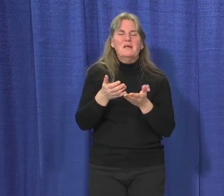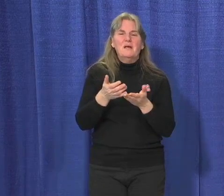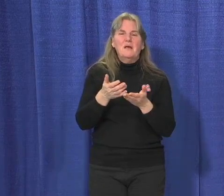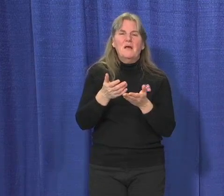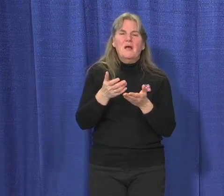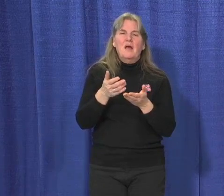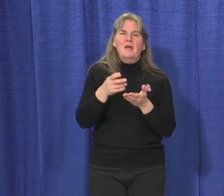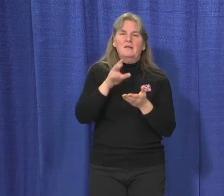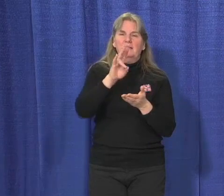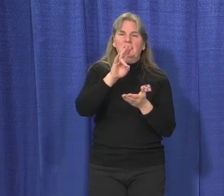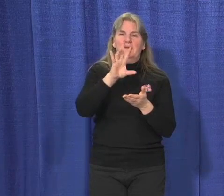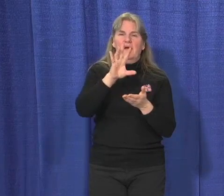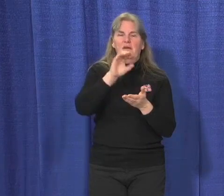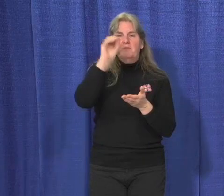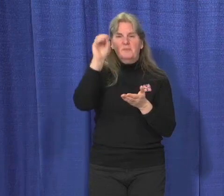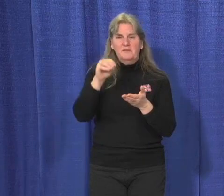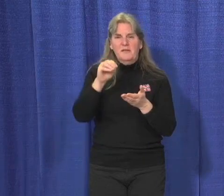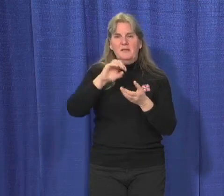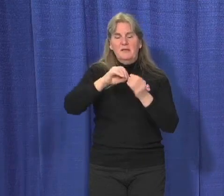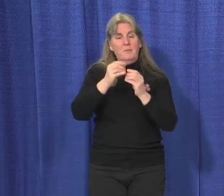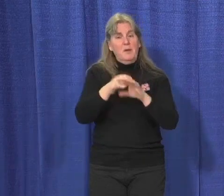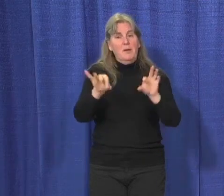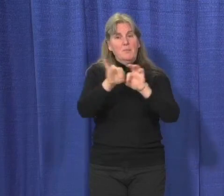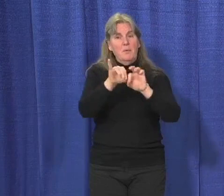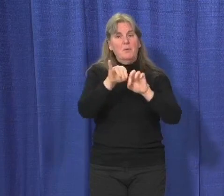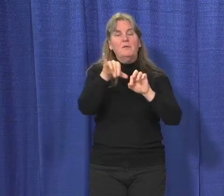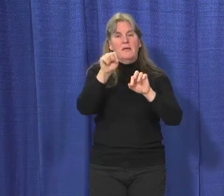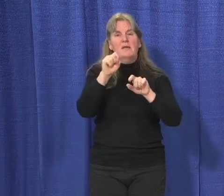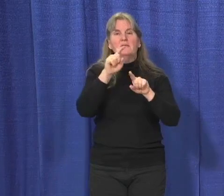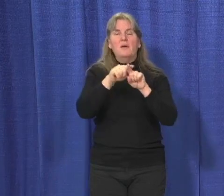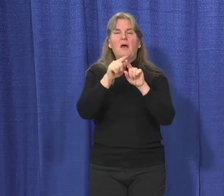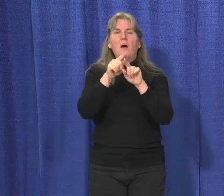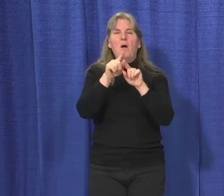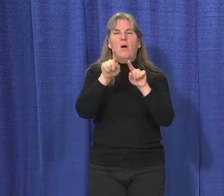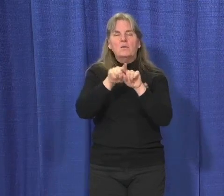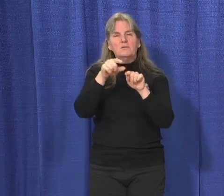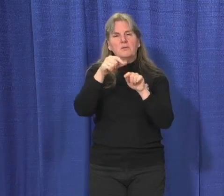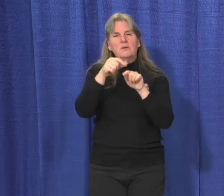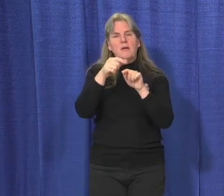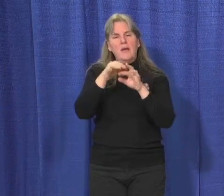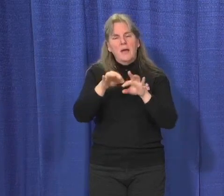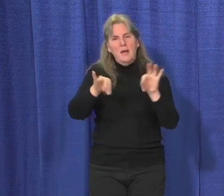number is important I think if